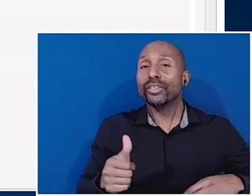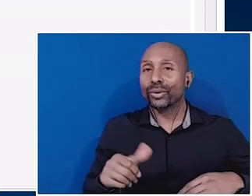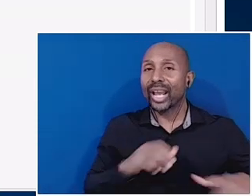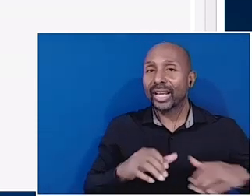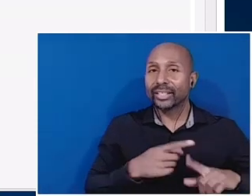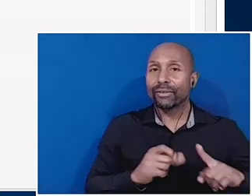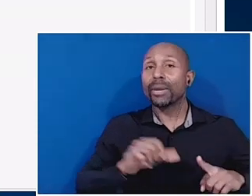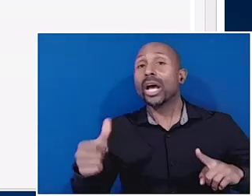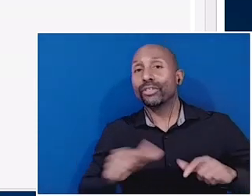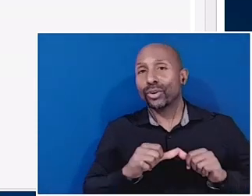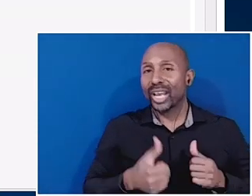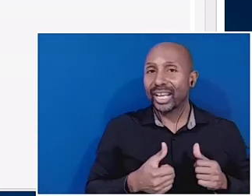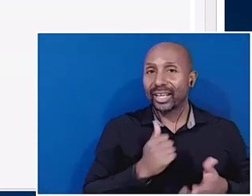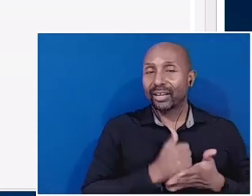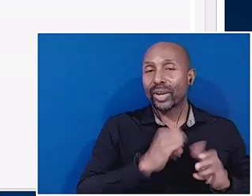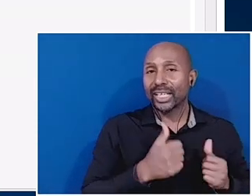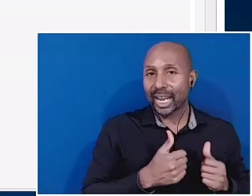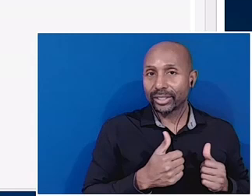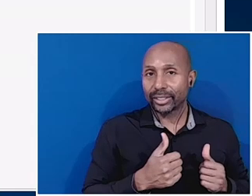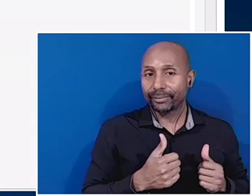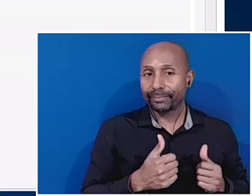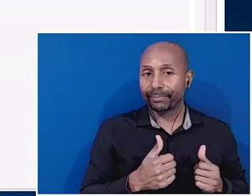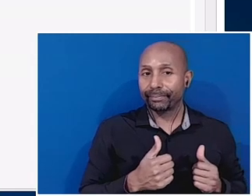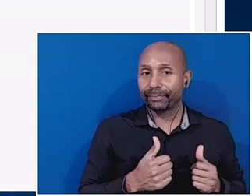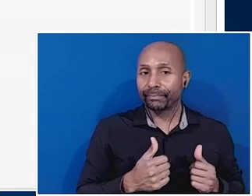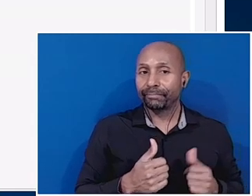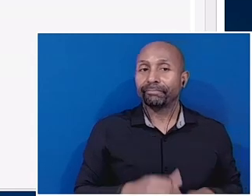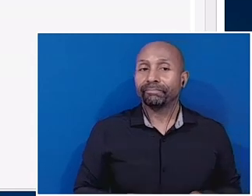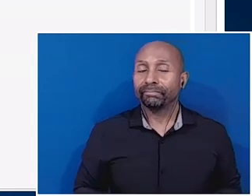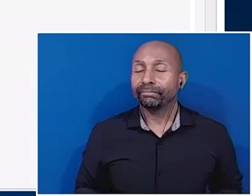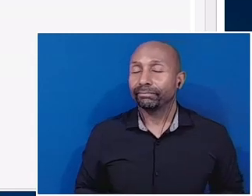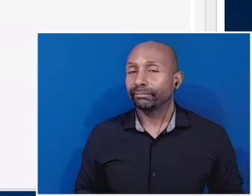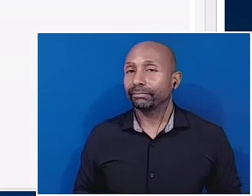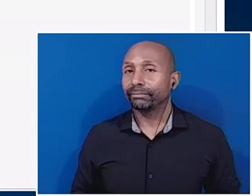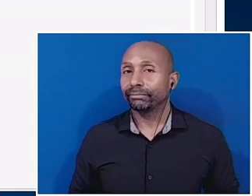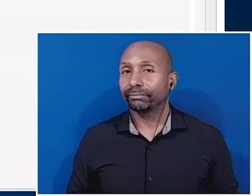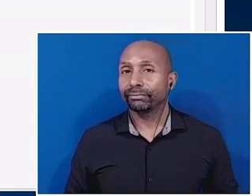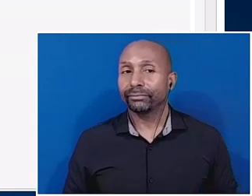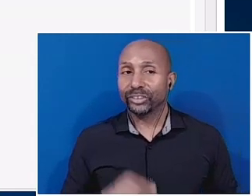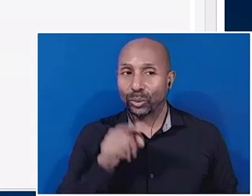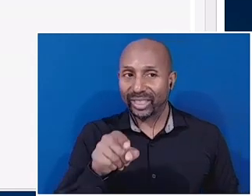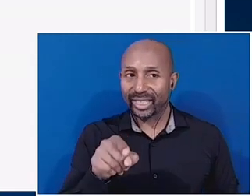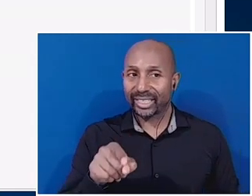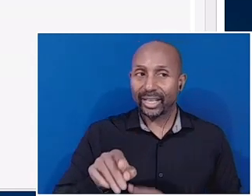Again, we're willing to listen to any other, you know, comments or suggestions